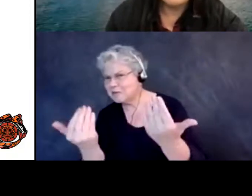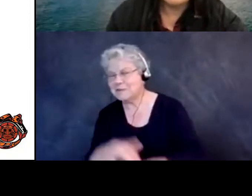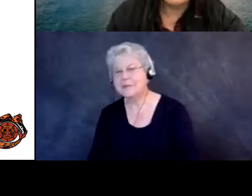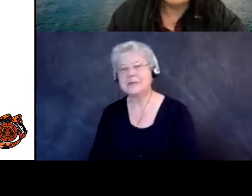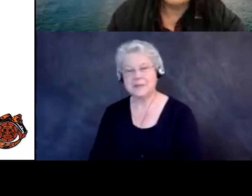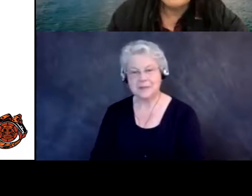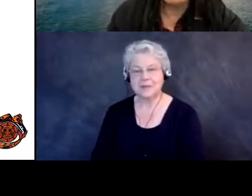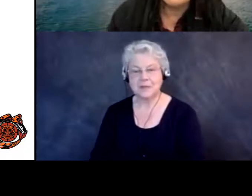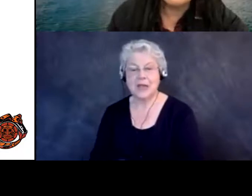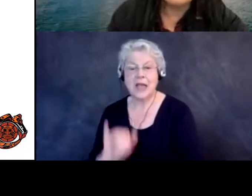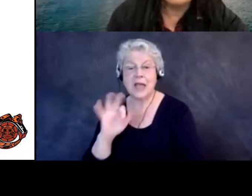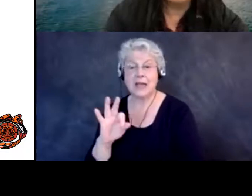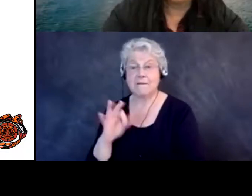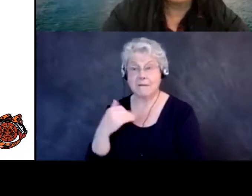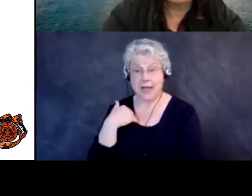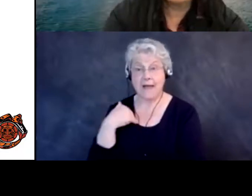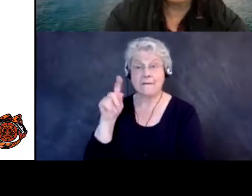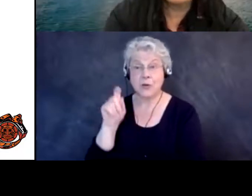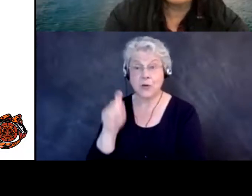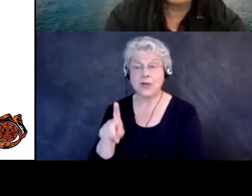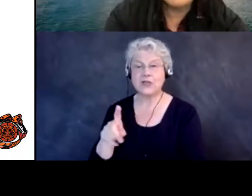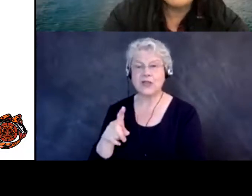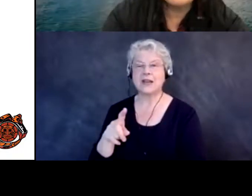So, if you do have a question. Please feel free to put your hand up